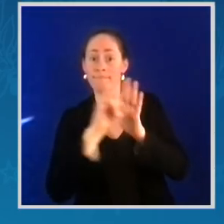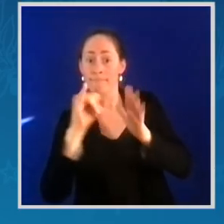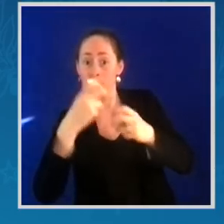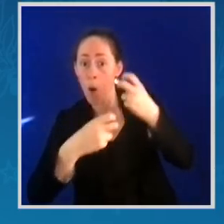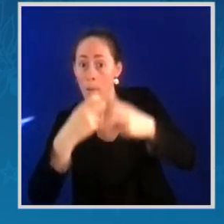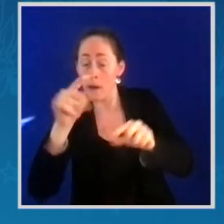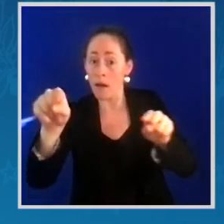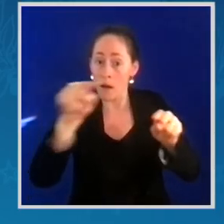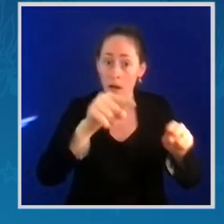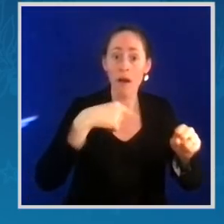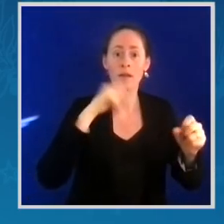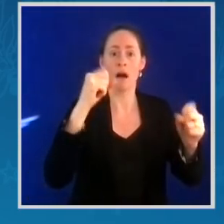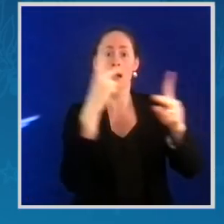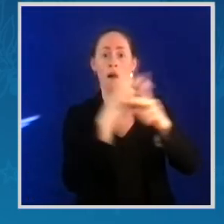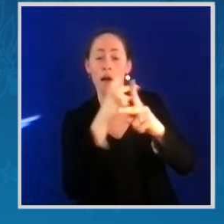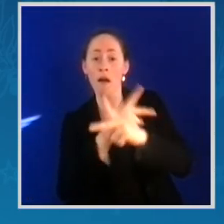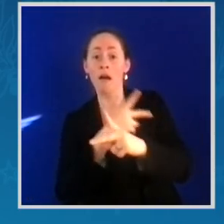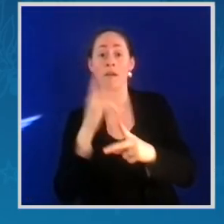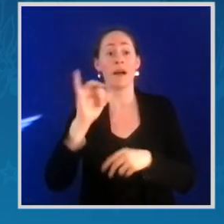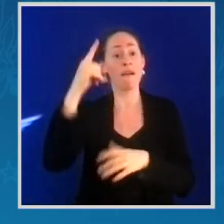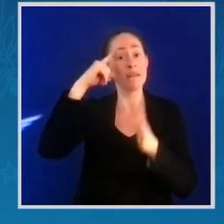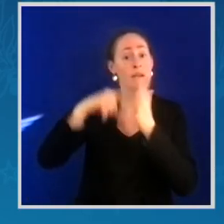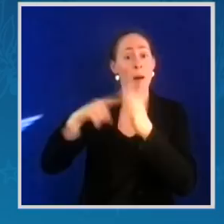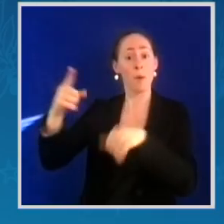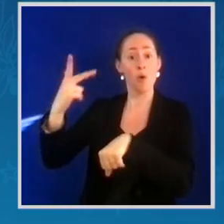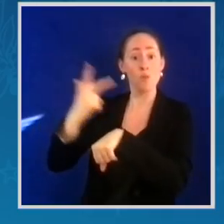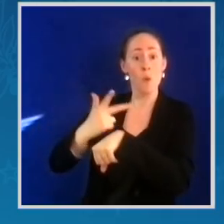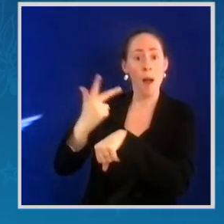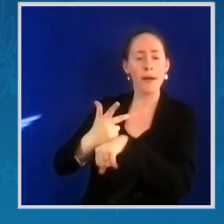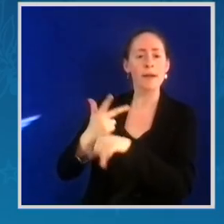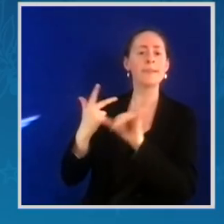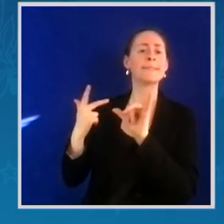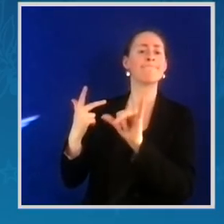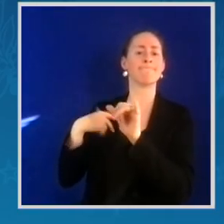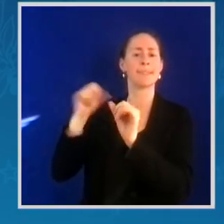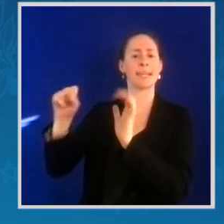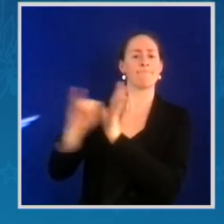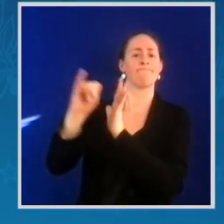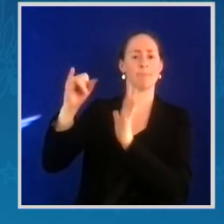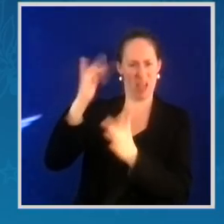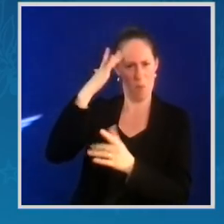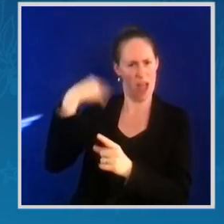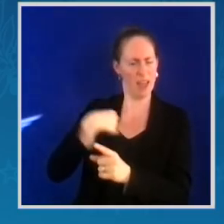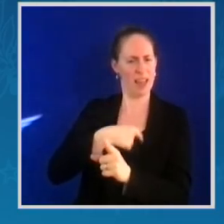which is why I was there and why I spent time there. The Press: Thanks for that. You said repeatedly in Guatemala